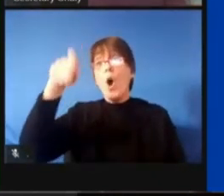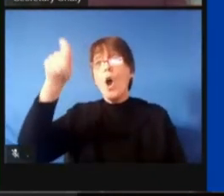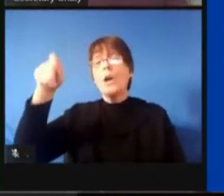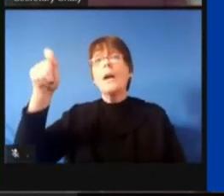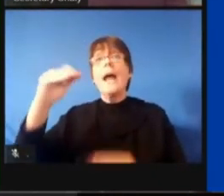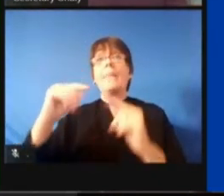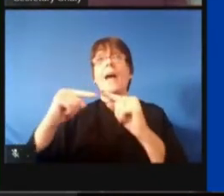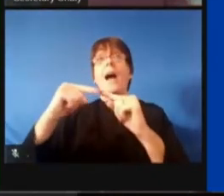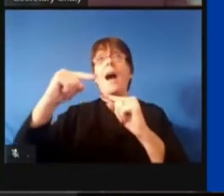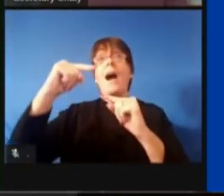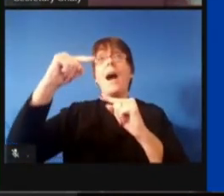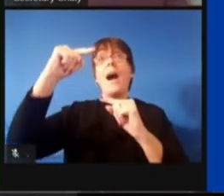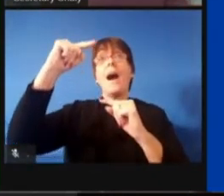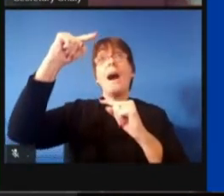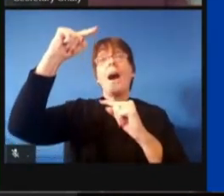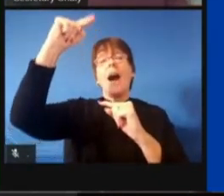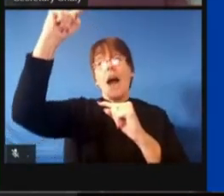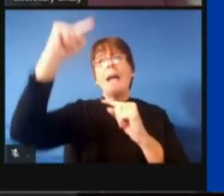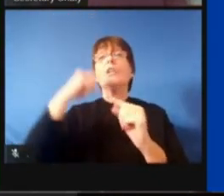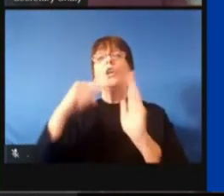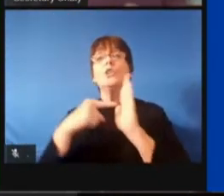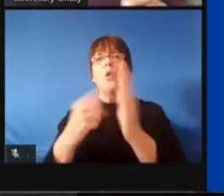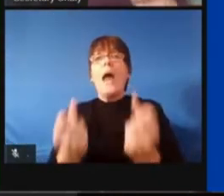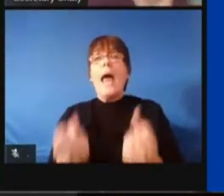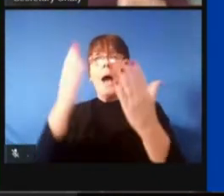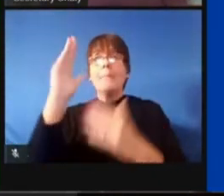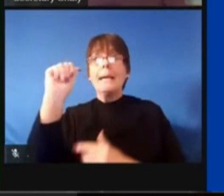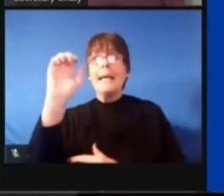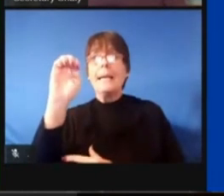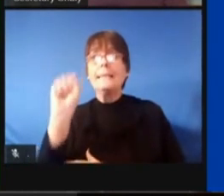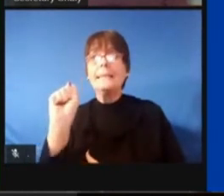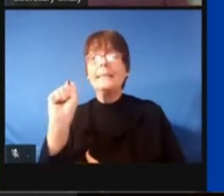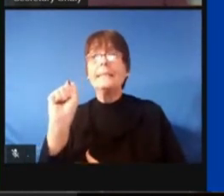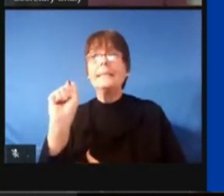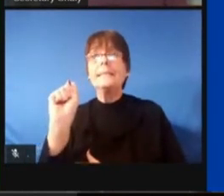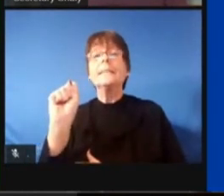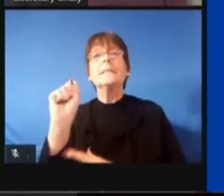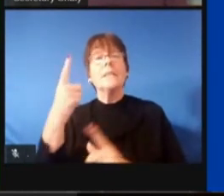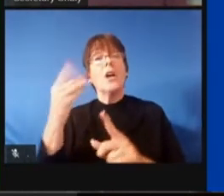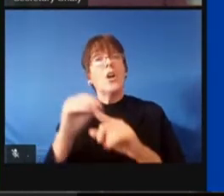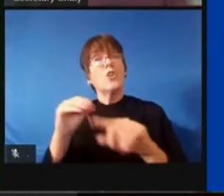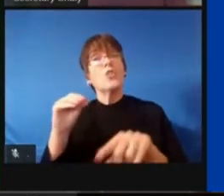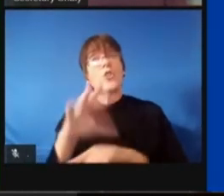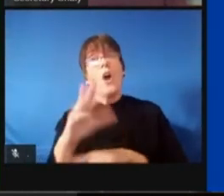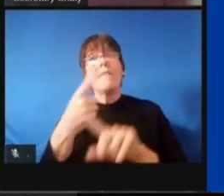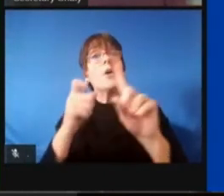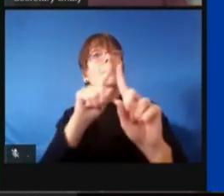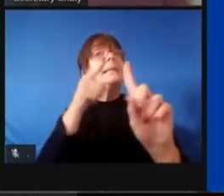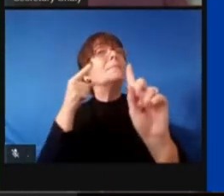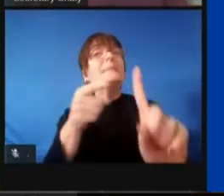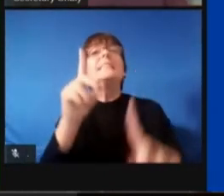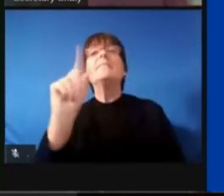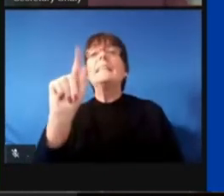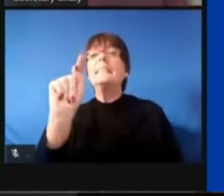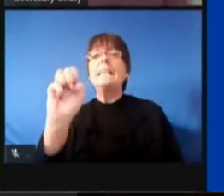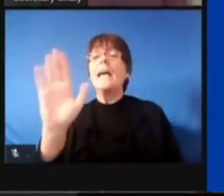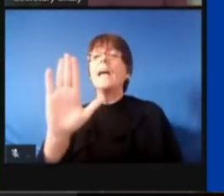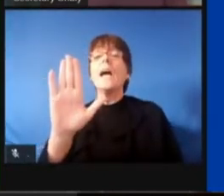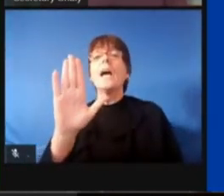WE ALLOCATE VARIOUS CASES WHAT THIS SHOWS, EACH BLUE BAR IN THE HEIGHT OF THE BLUE BAR